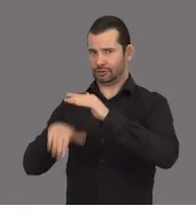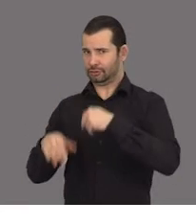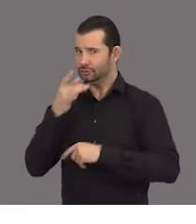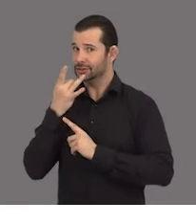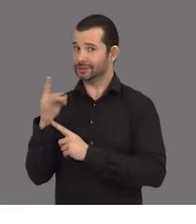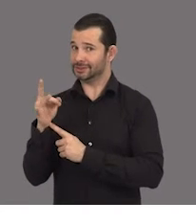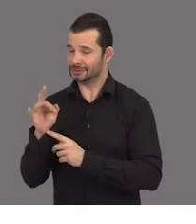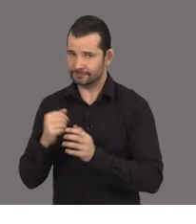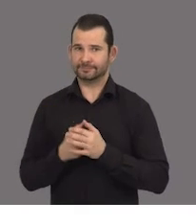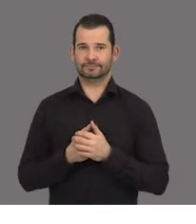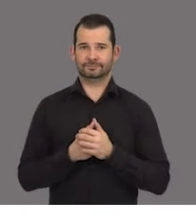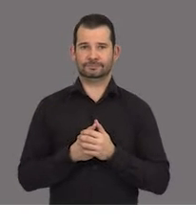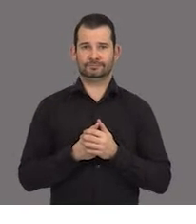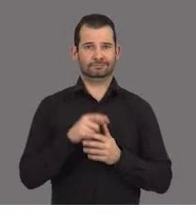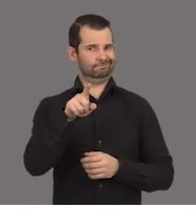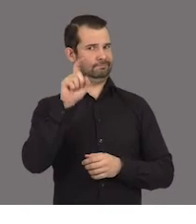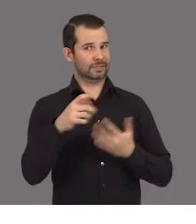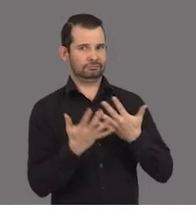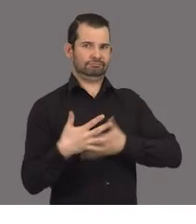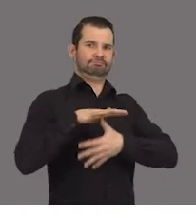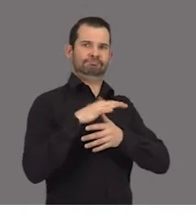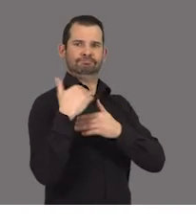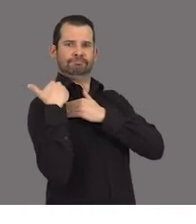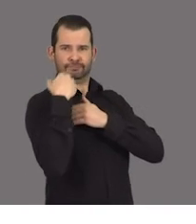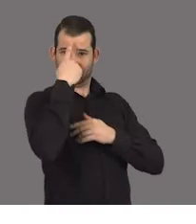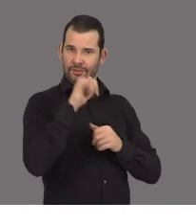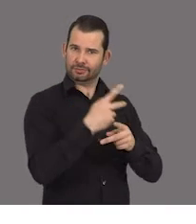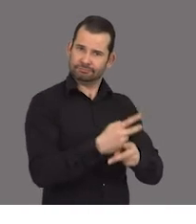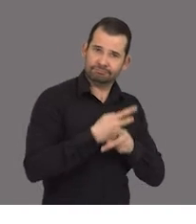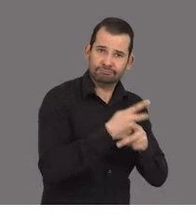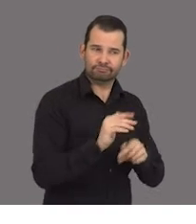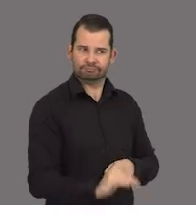You must be primarily responsible for the care and upbringing of the child.